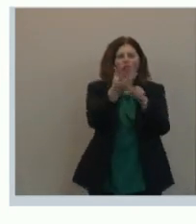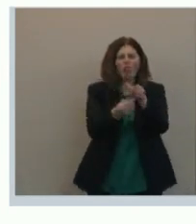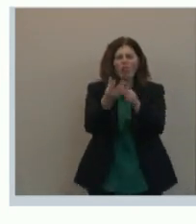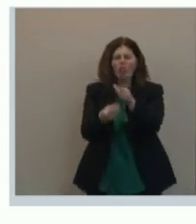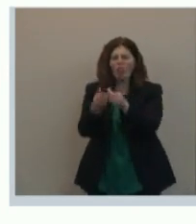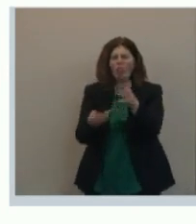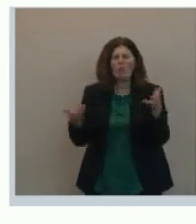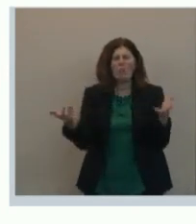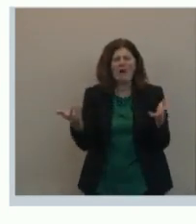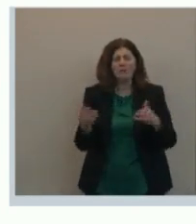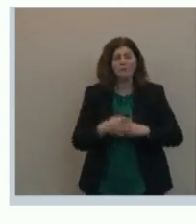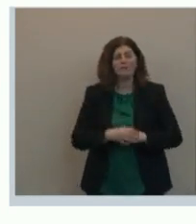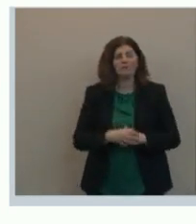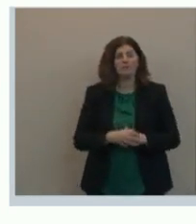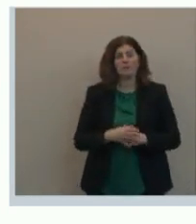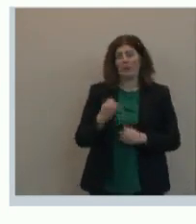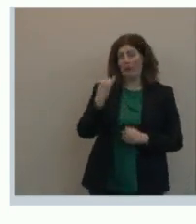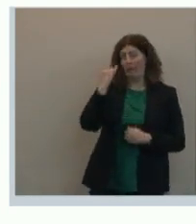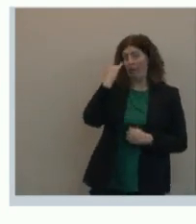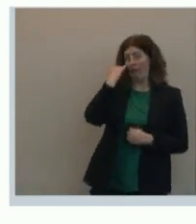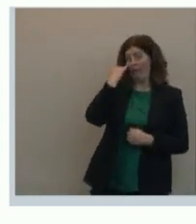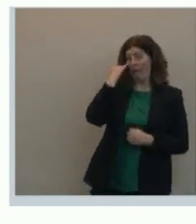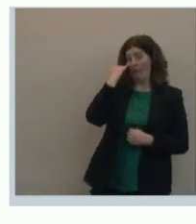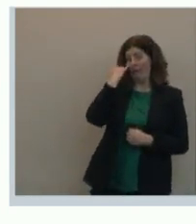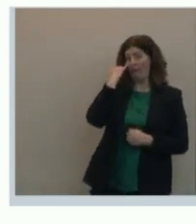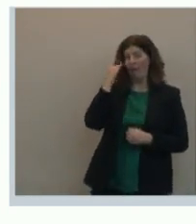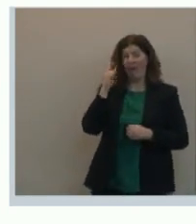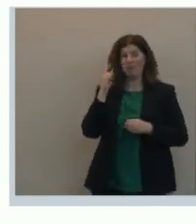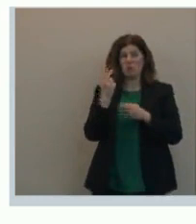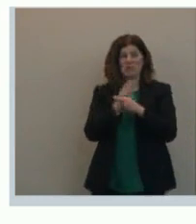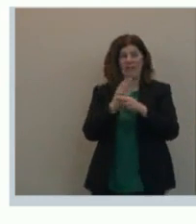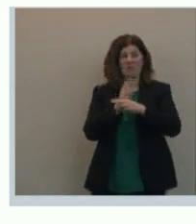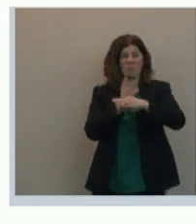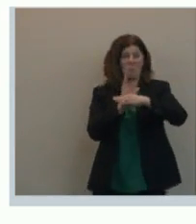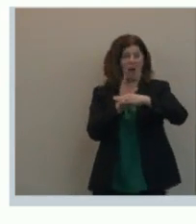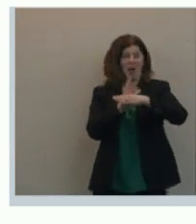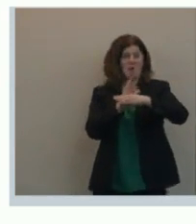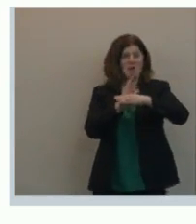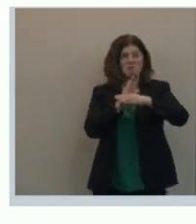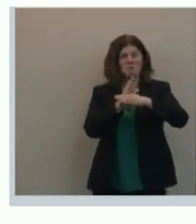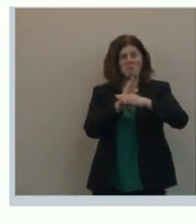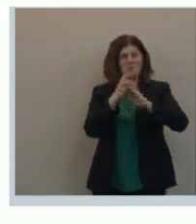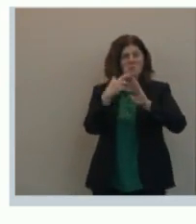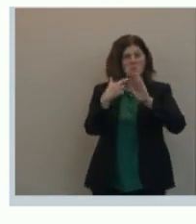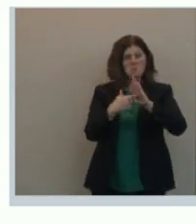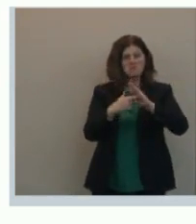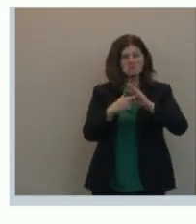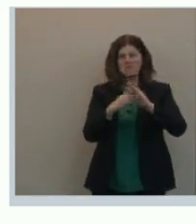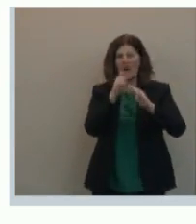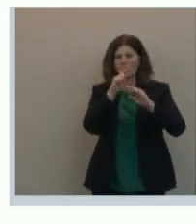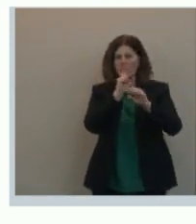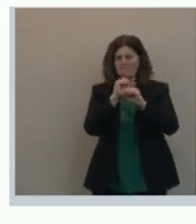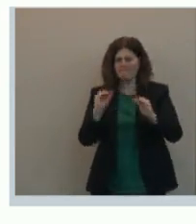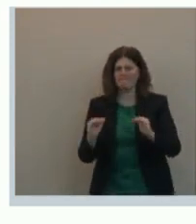SURGES. I SHOWED THE SLIDE LAST TIME NEV THE NEXT SLIDE, OF WHAT THE GAP IN RESOURCES WAS.